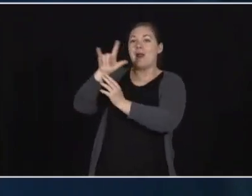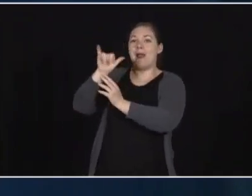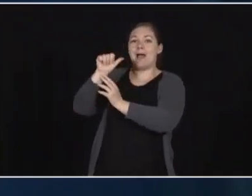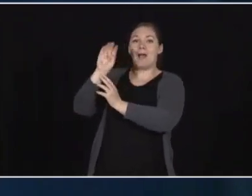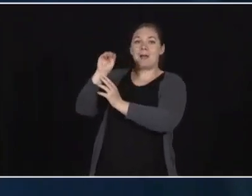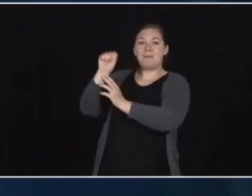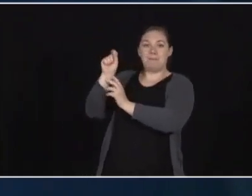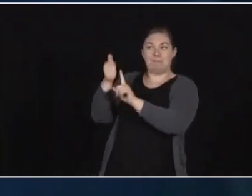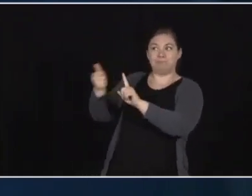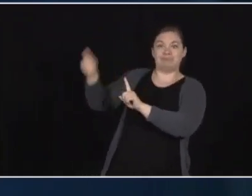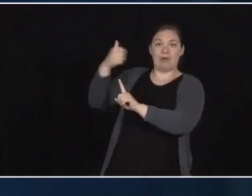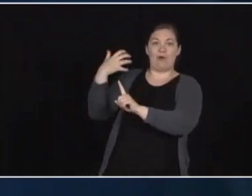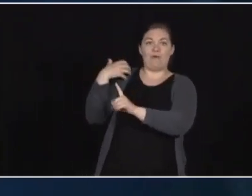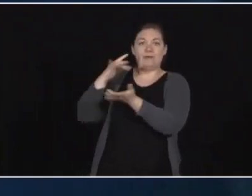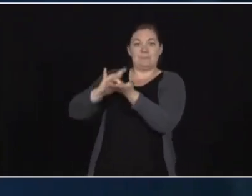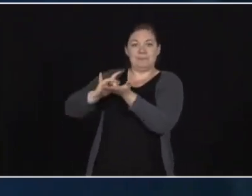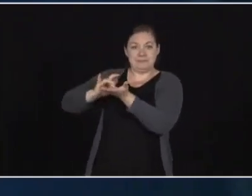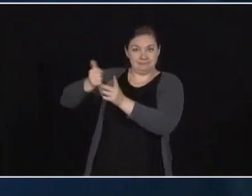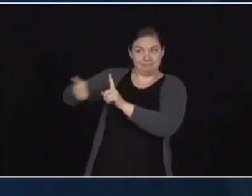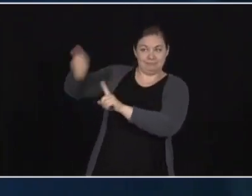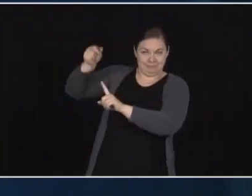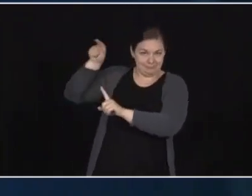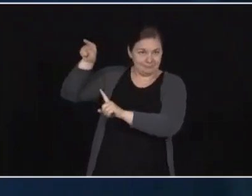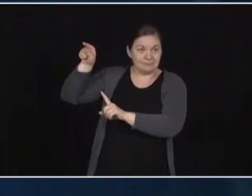about